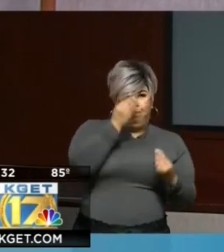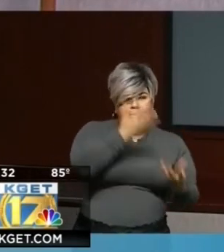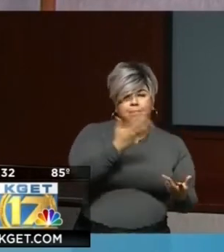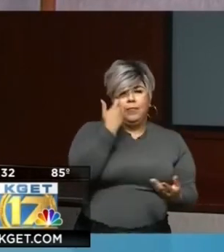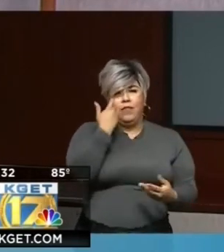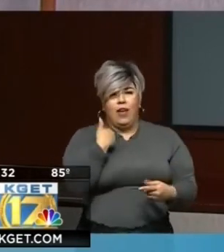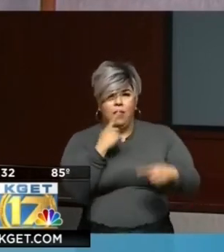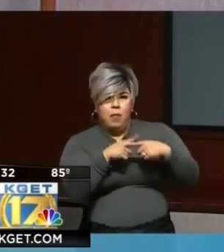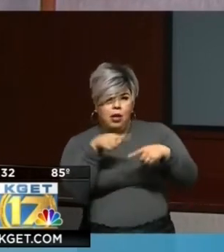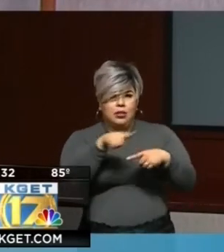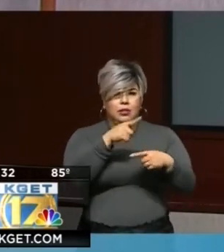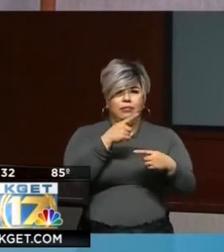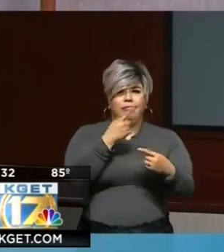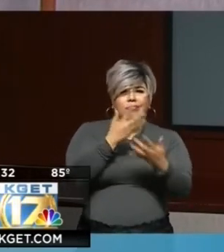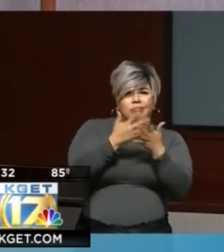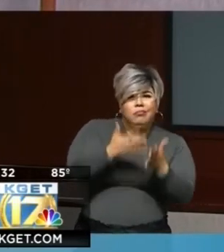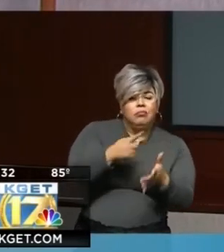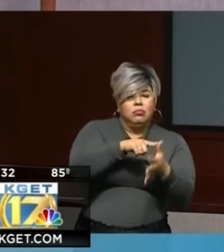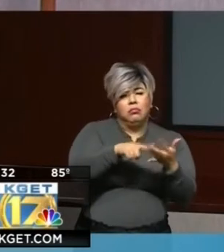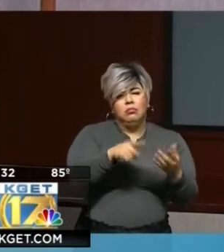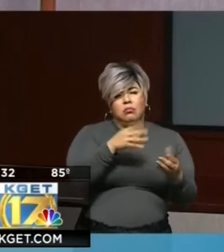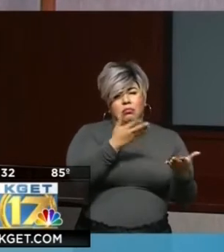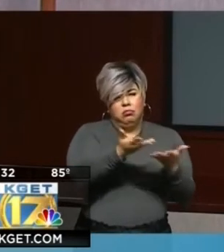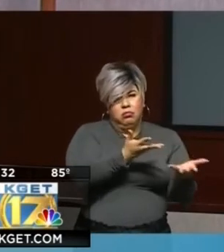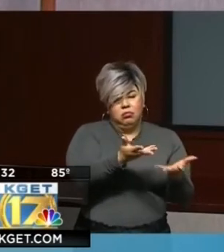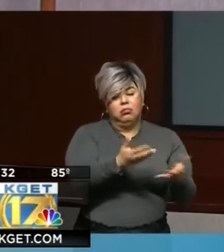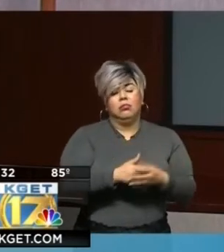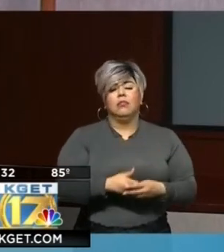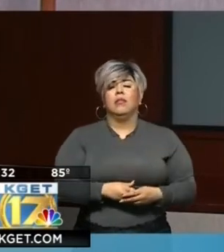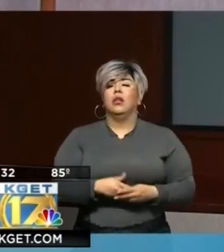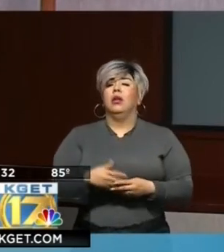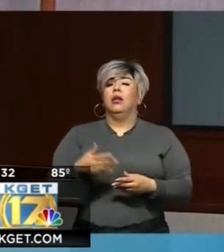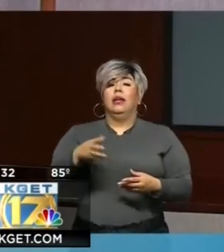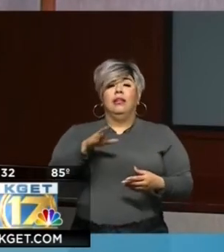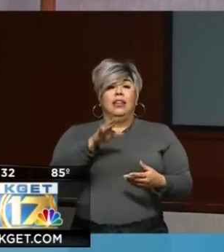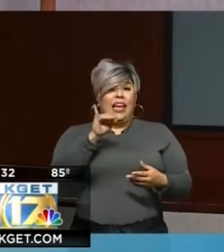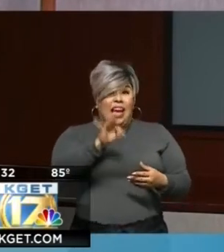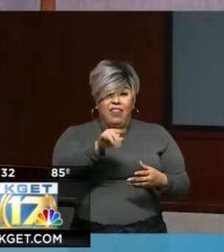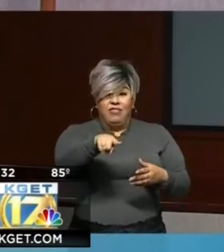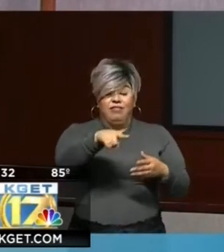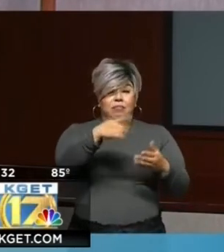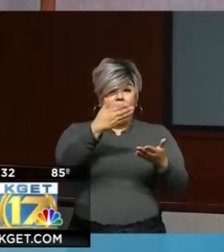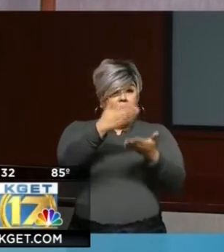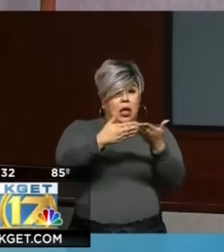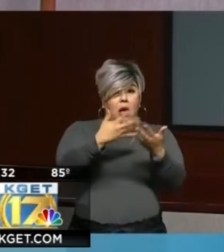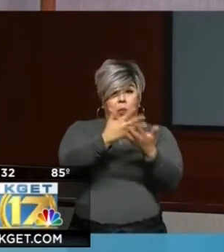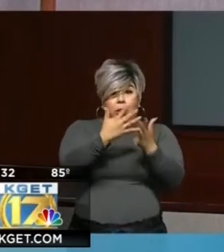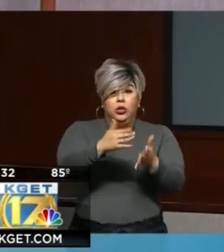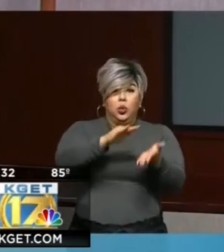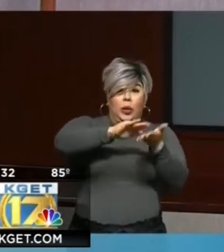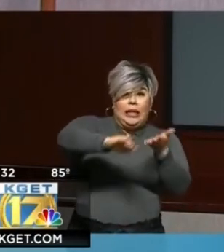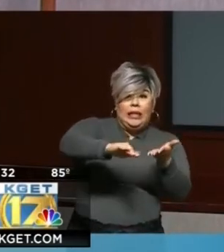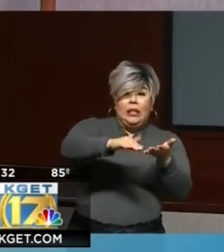STAFF THAT LIVE OUTSIDE OF KERN COUNTY AND FOLLOWS UP WITH THOSE INDIVIDUAL PATIENTS. WE SUPPORT THE PRISONS AND ARE IN DISCUSSIONS WITH THEM ABOUT